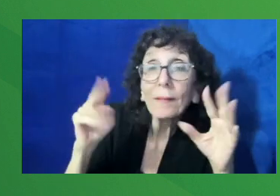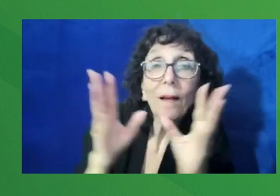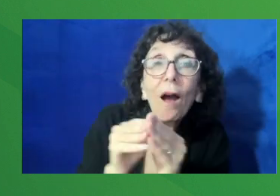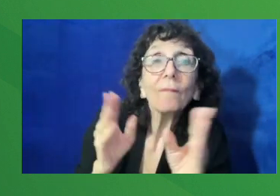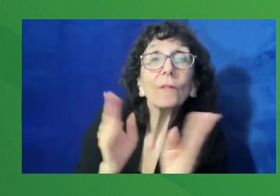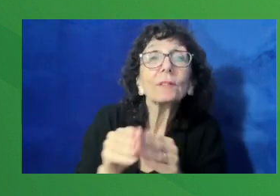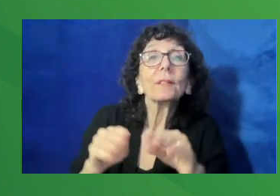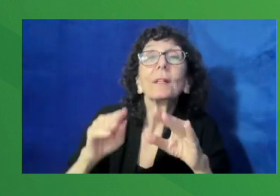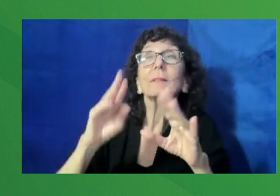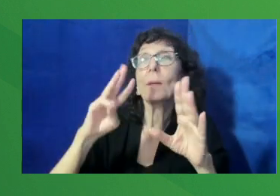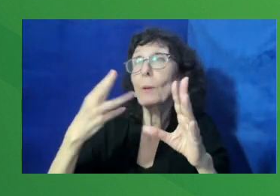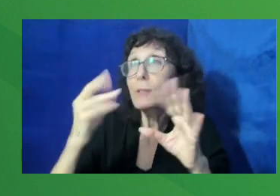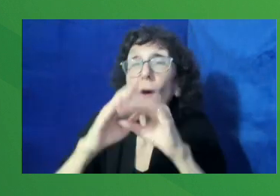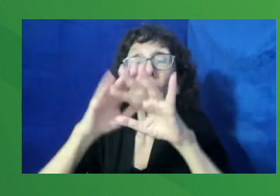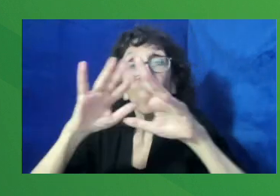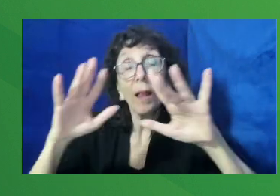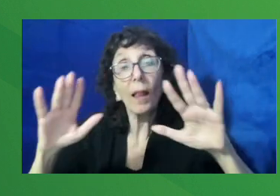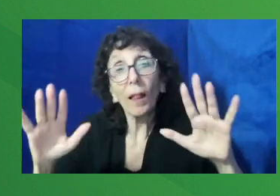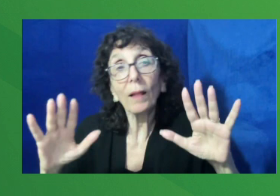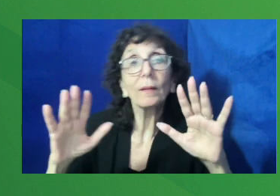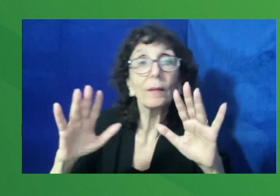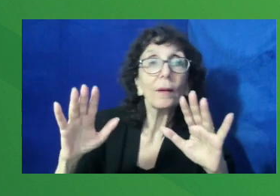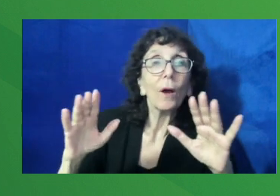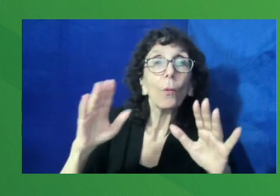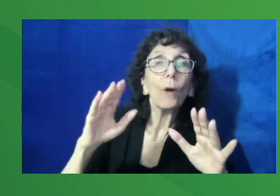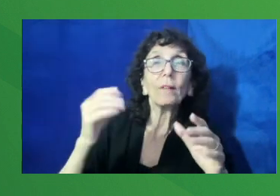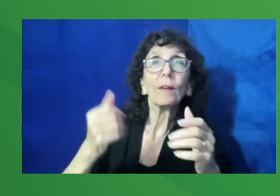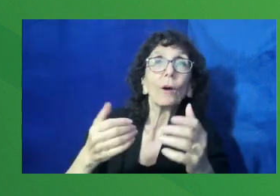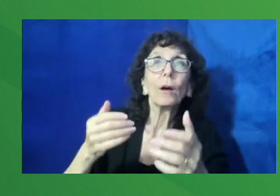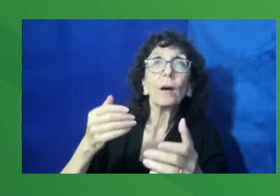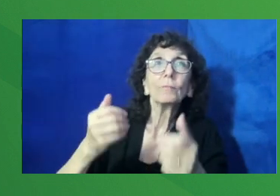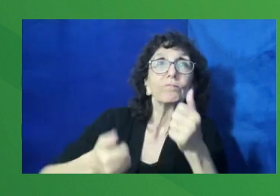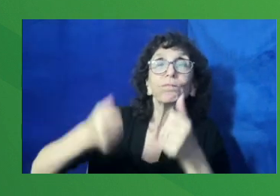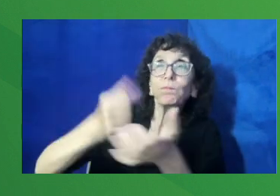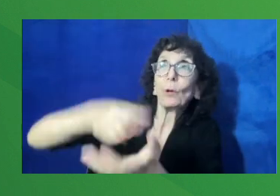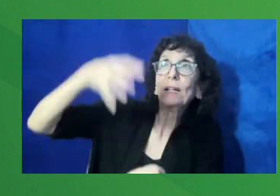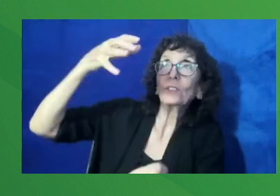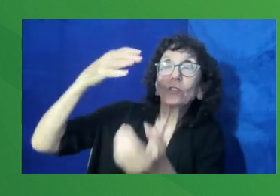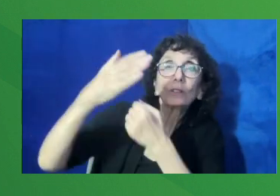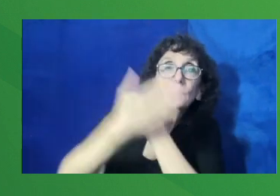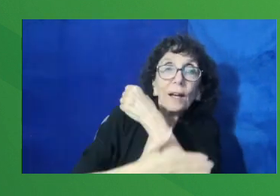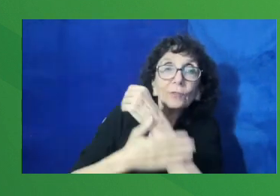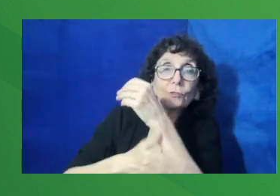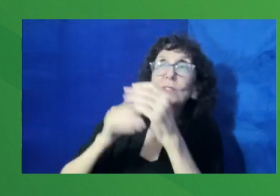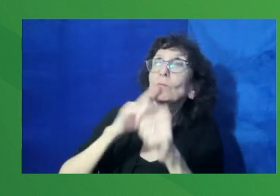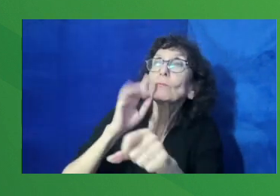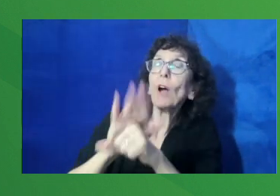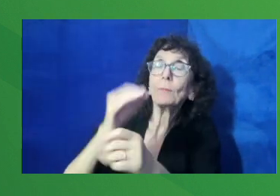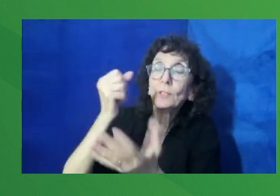where countries pledge money maybe not enough, but they do acknowledge that that responsibility